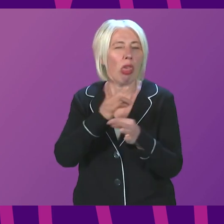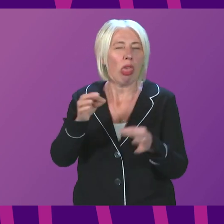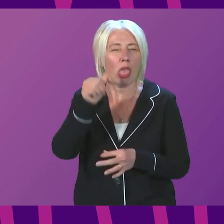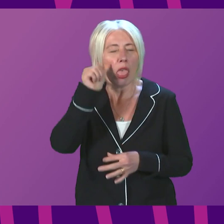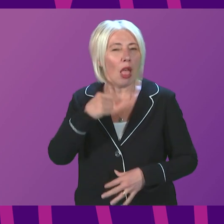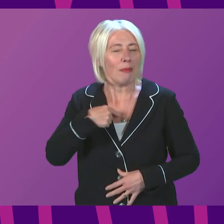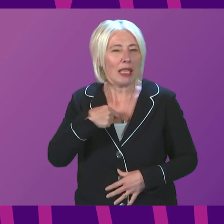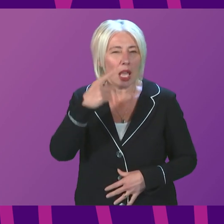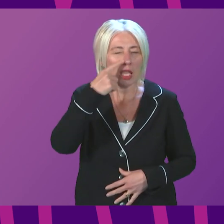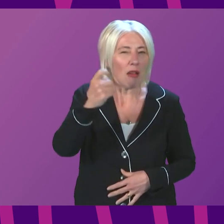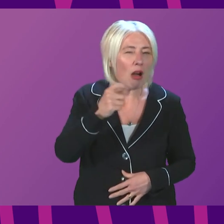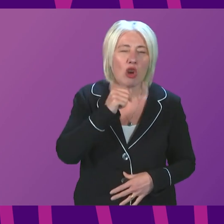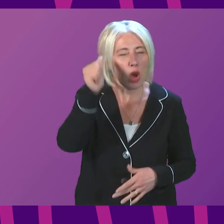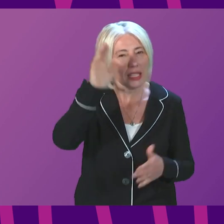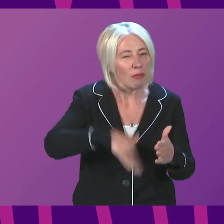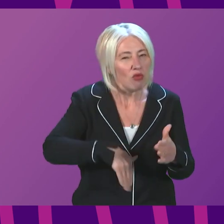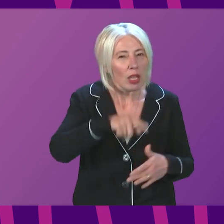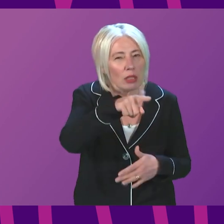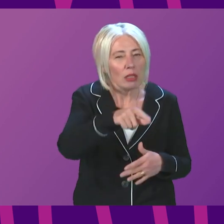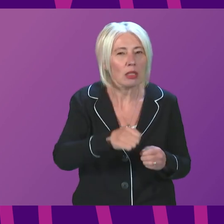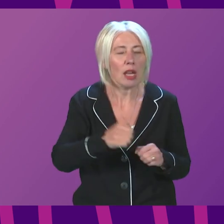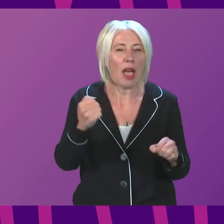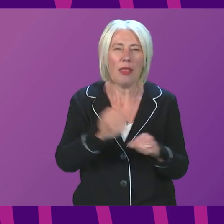and that the party “did the bare minimum of investigation.”